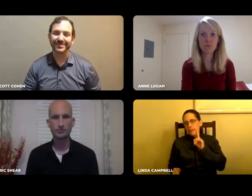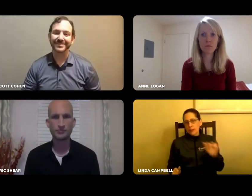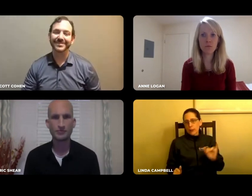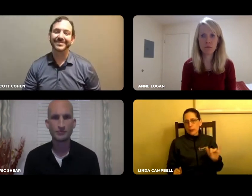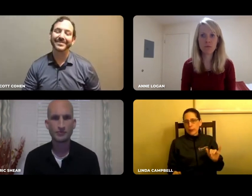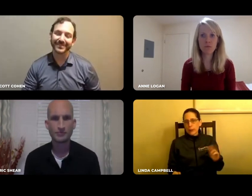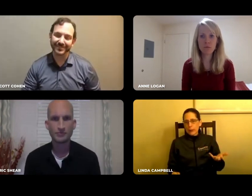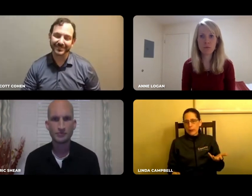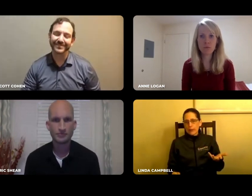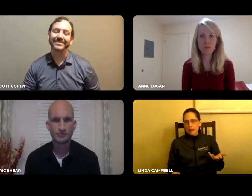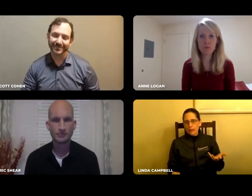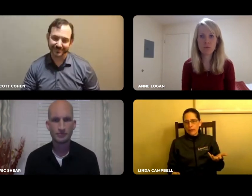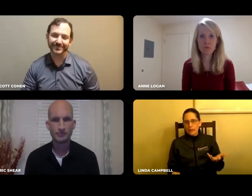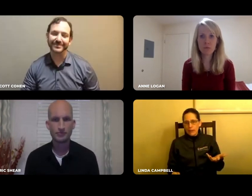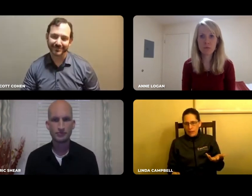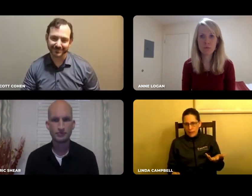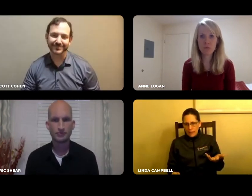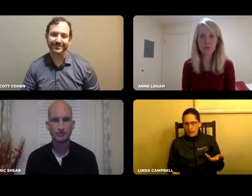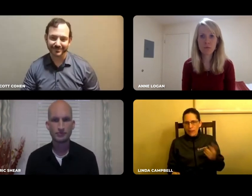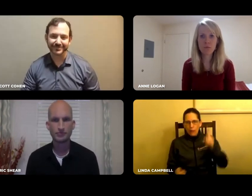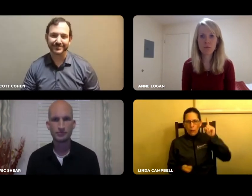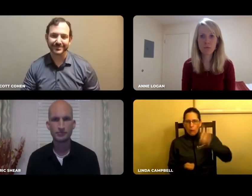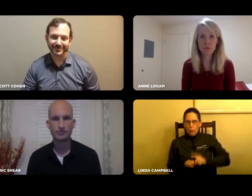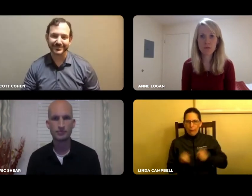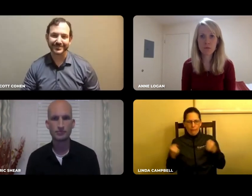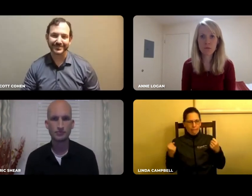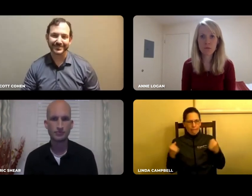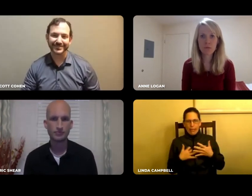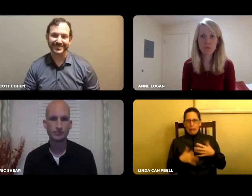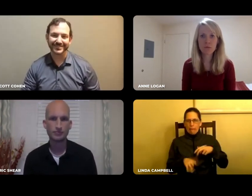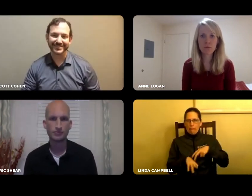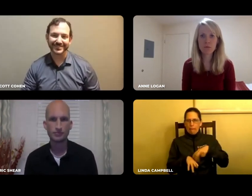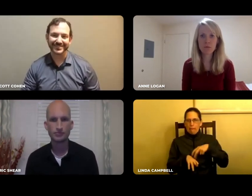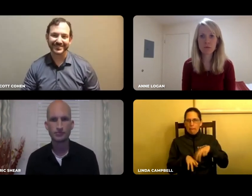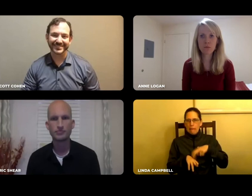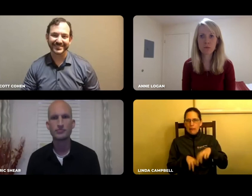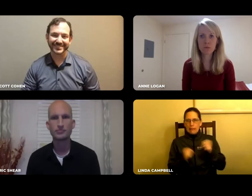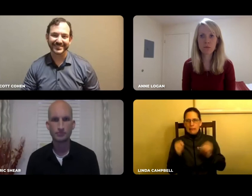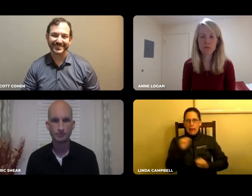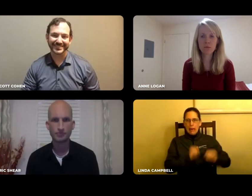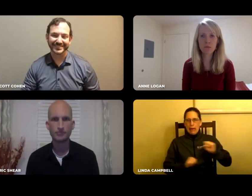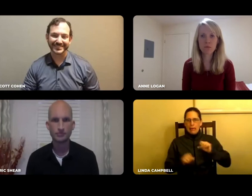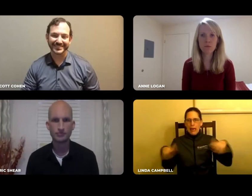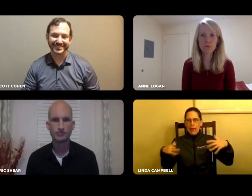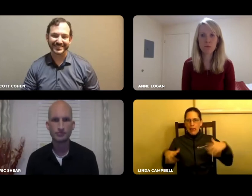That helps the interpreters too. You don't want interpreters afraid of